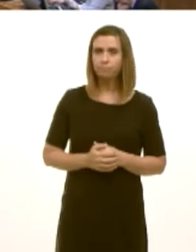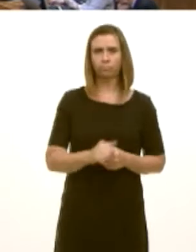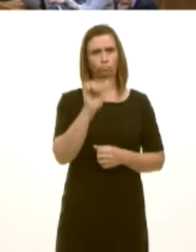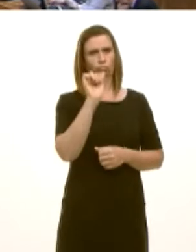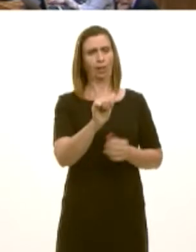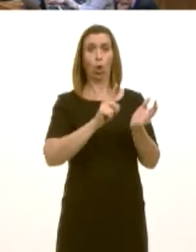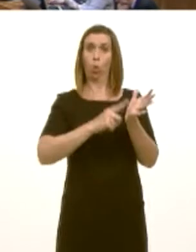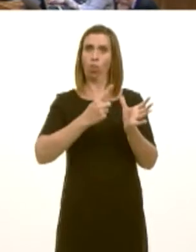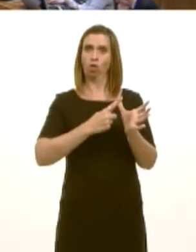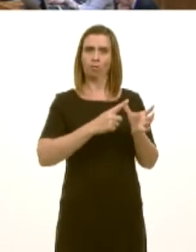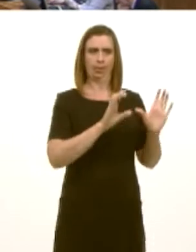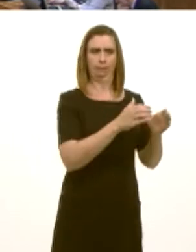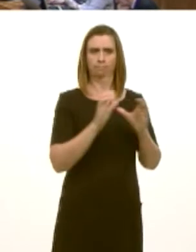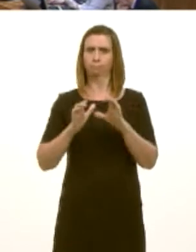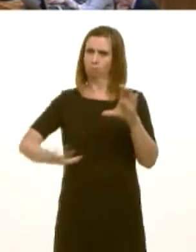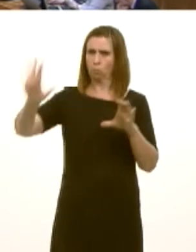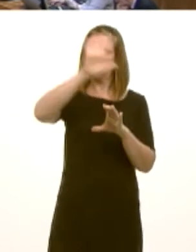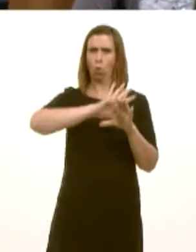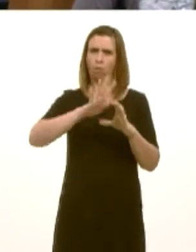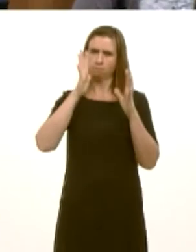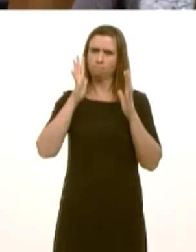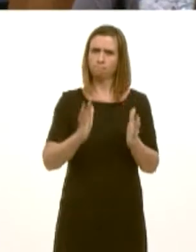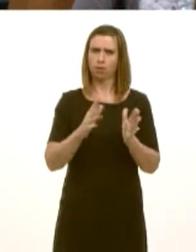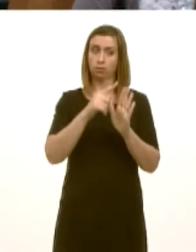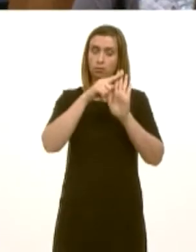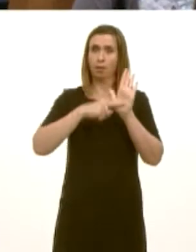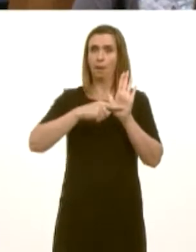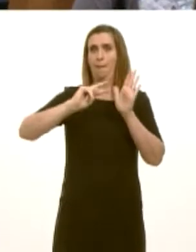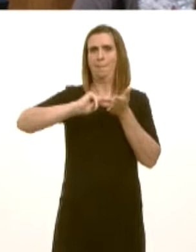Each local authority, of course, is required to submit its Welsh in education plan, to